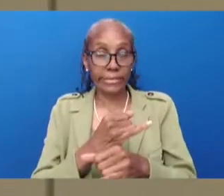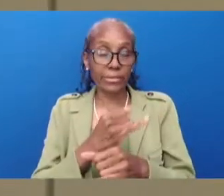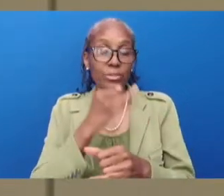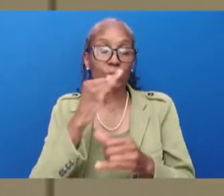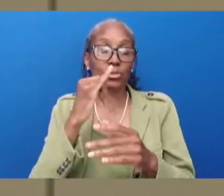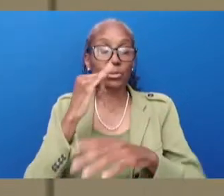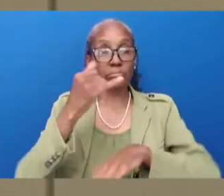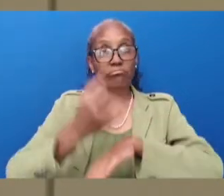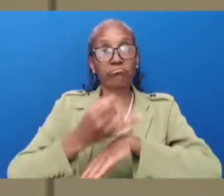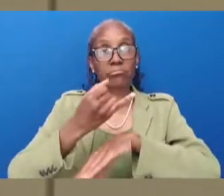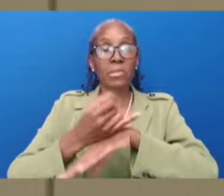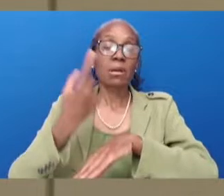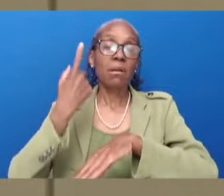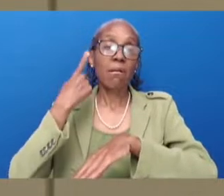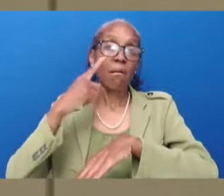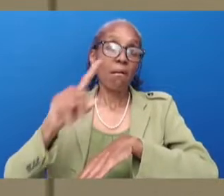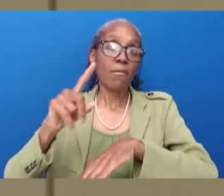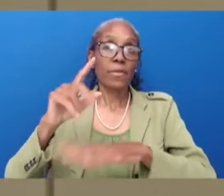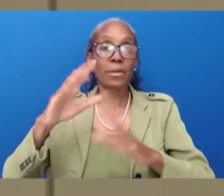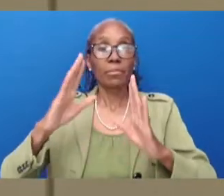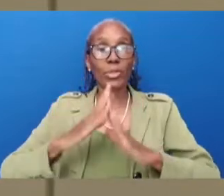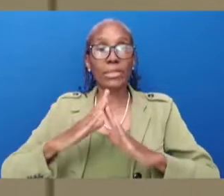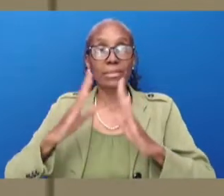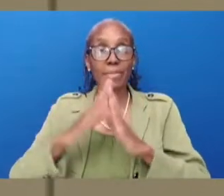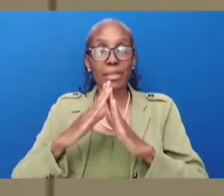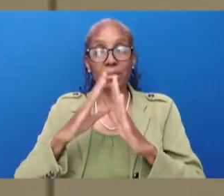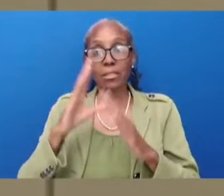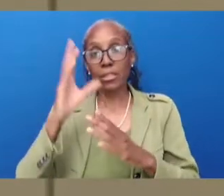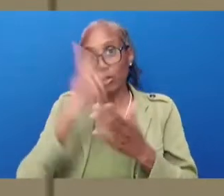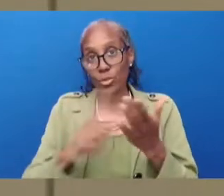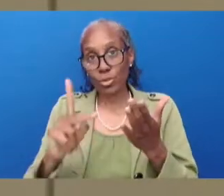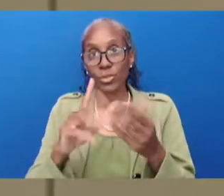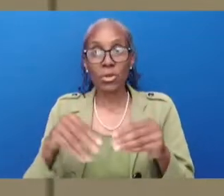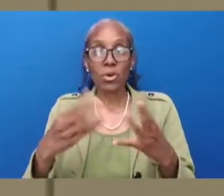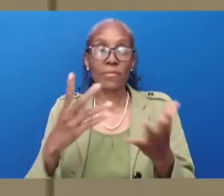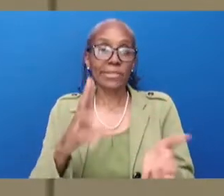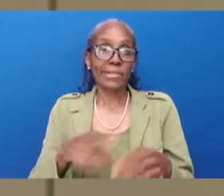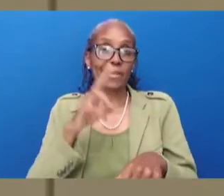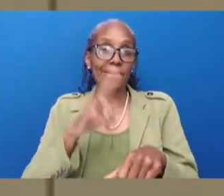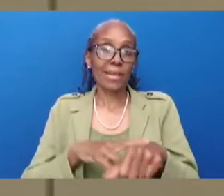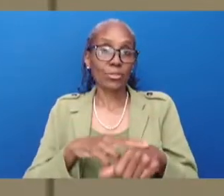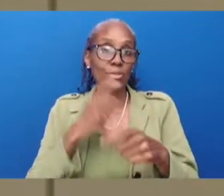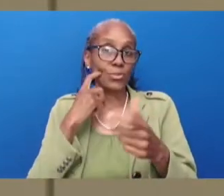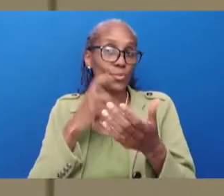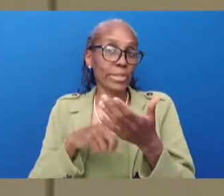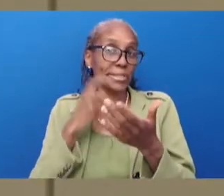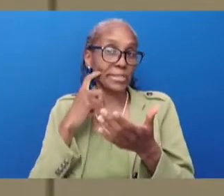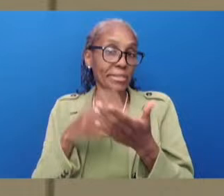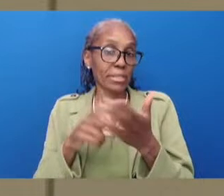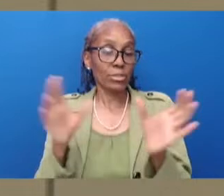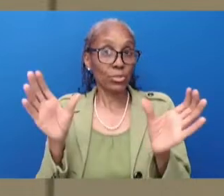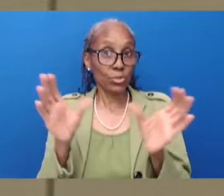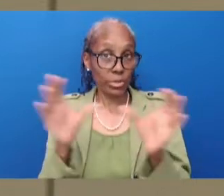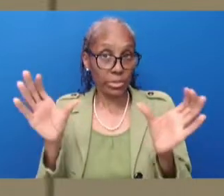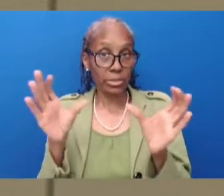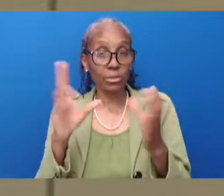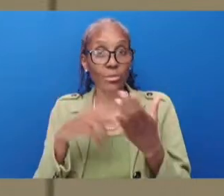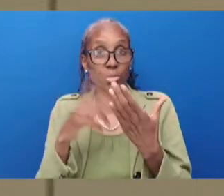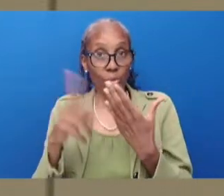GOVERNMENT.